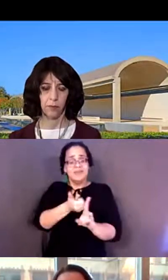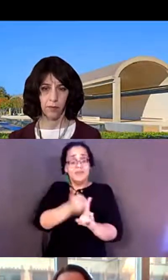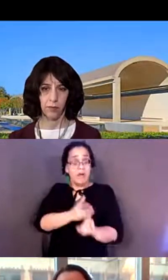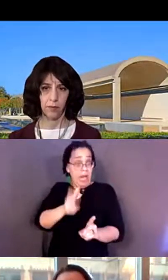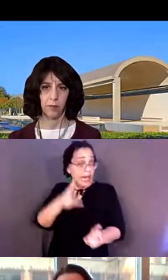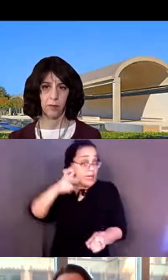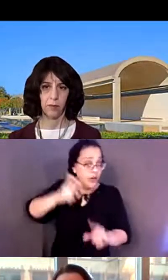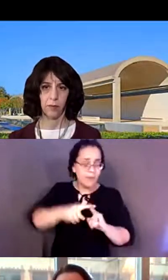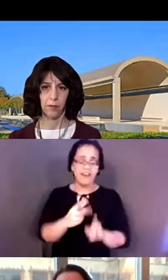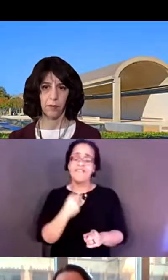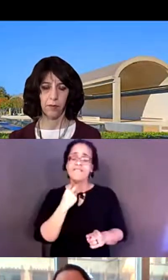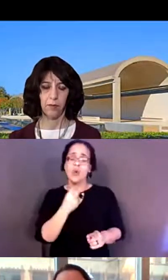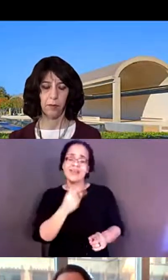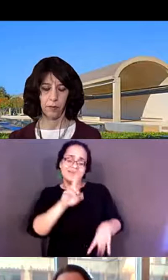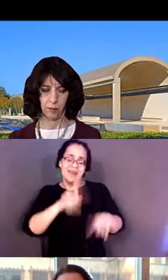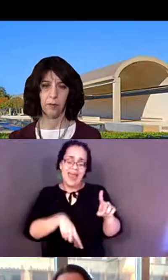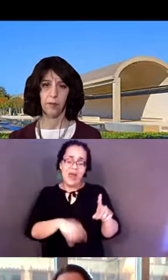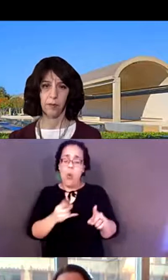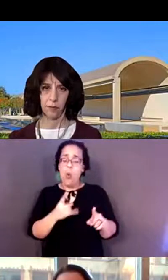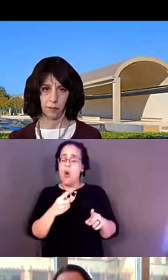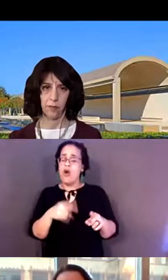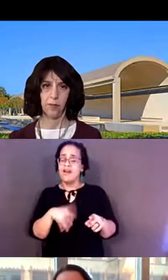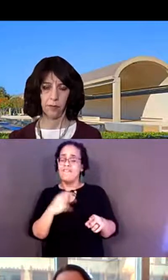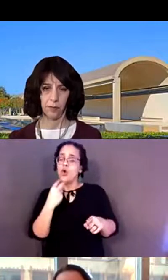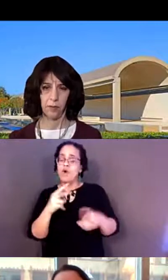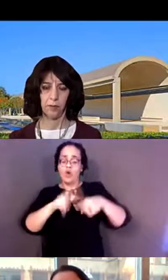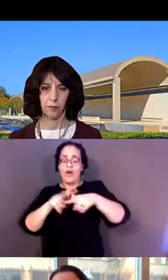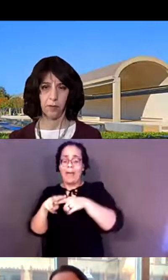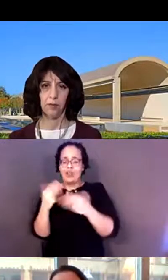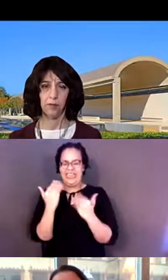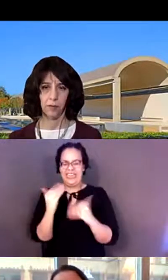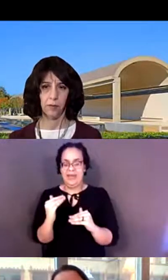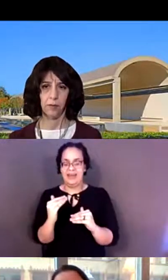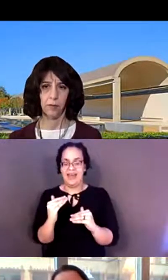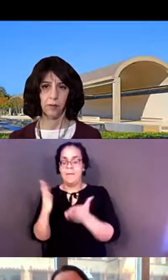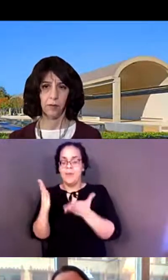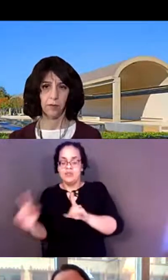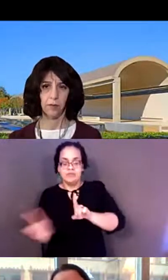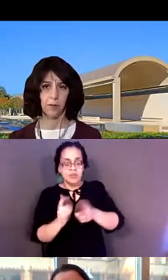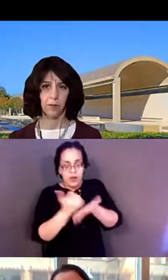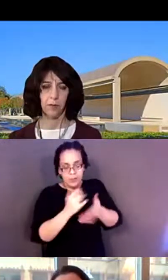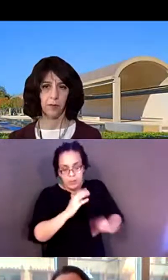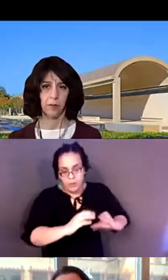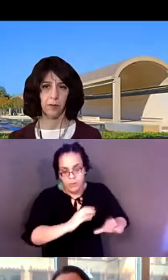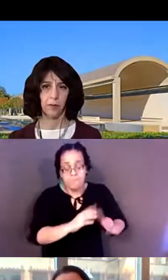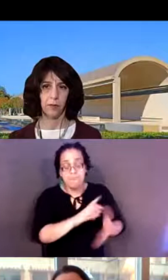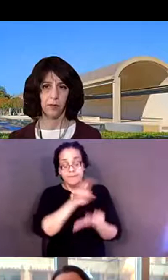use of words and help them communicate. The other key area of support is making